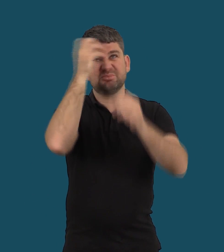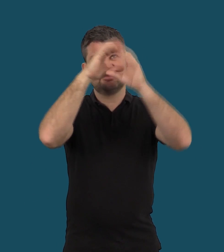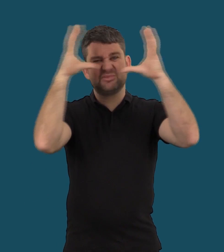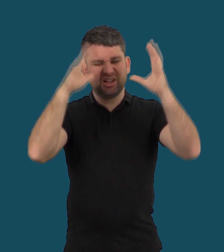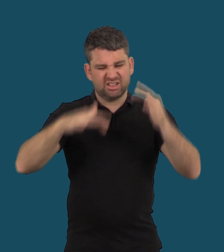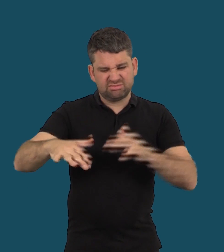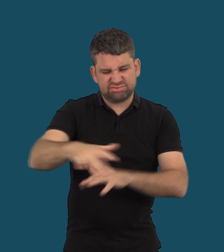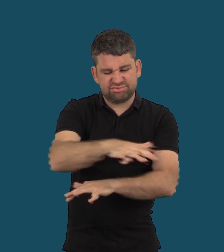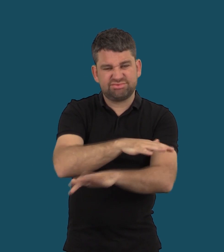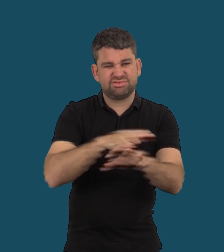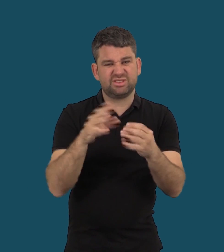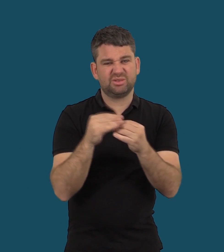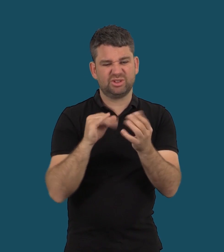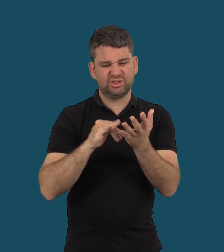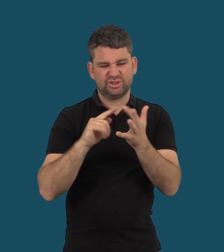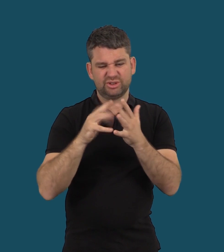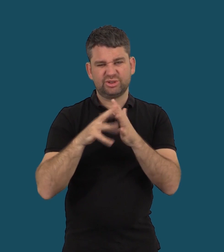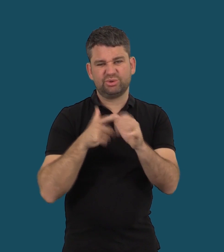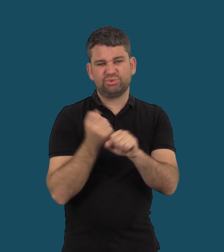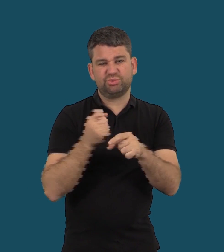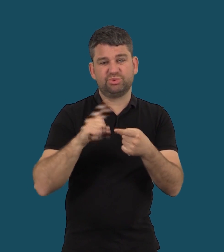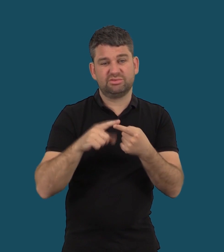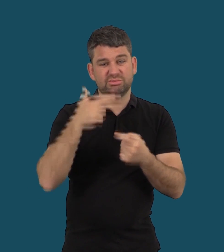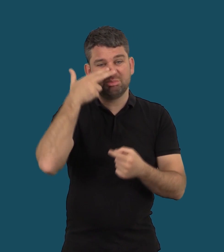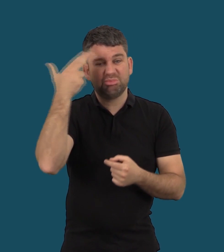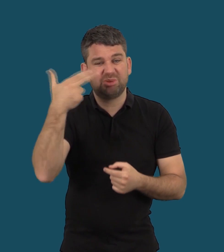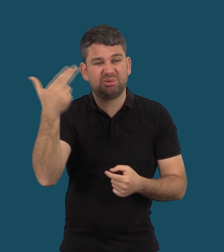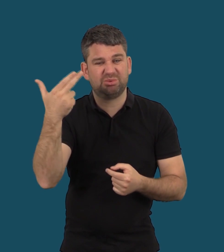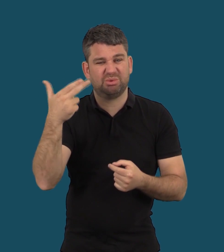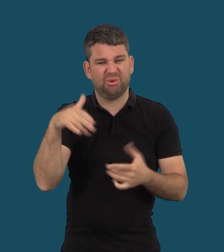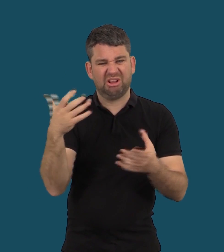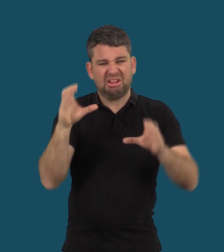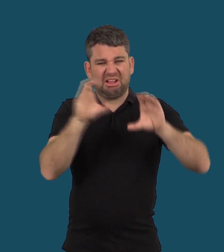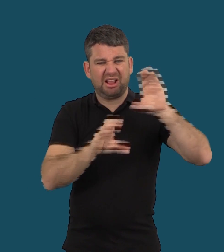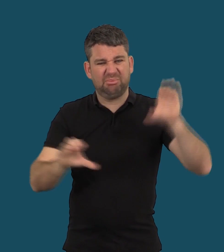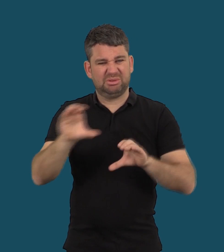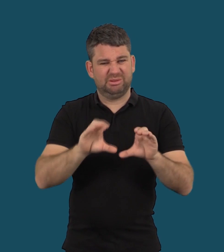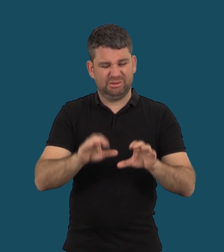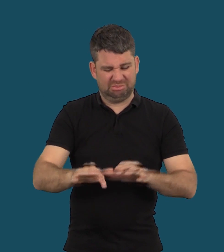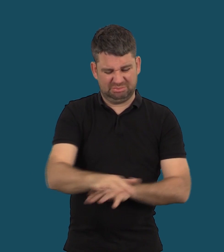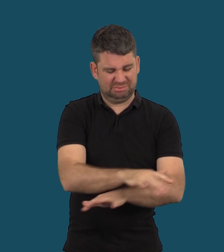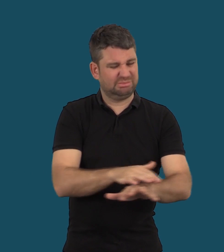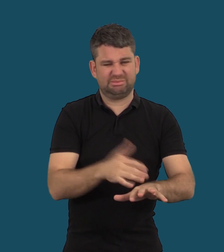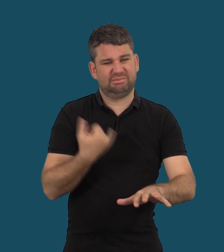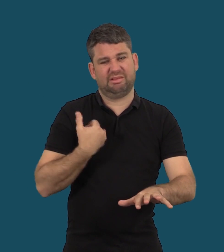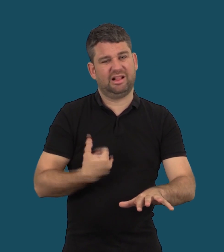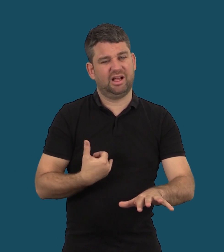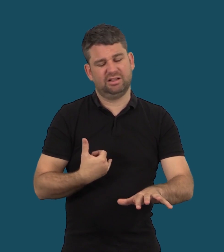Remember that flood water often contains raw sewerage, petrol and other chemicals.